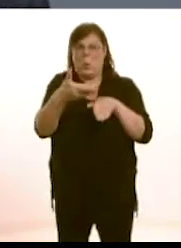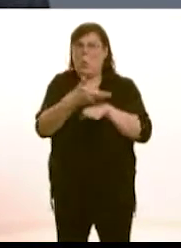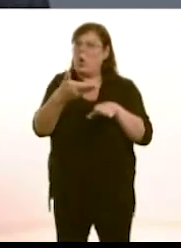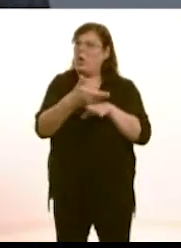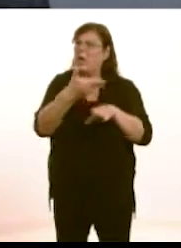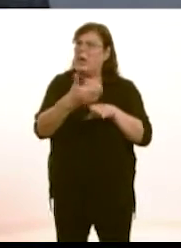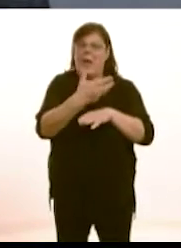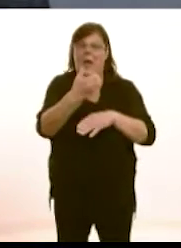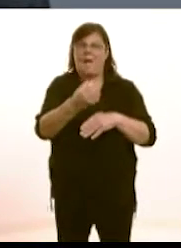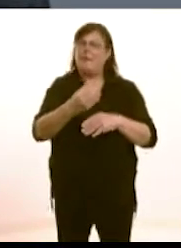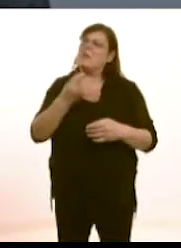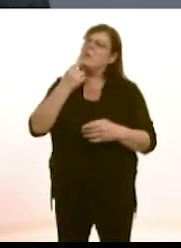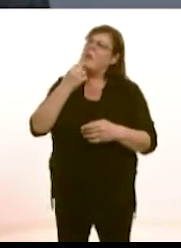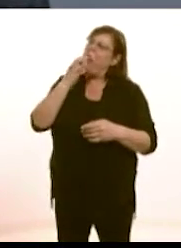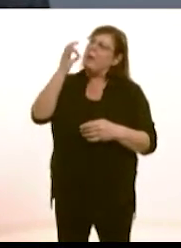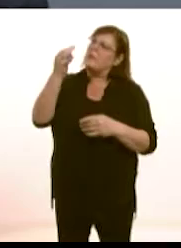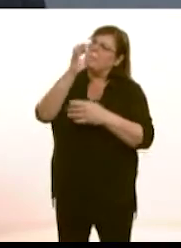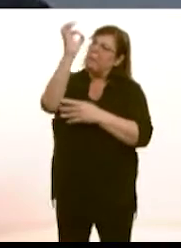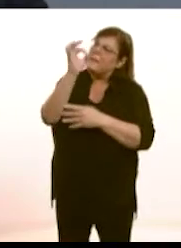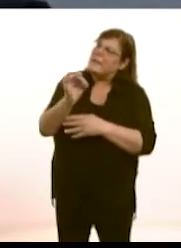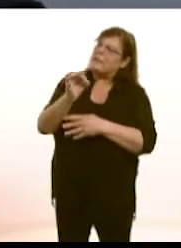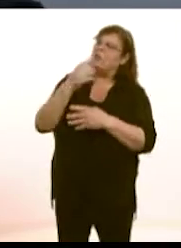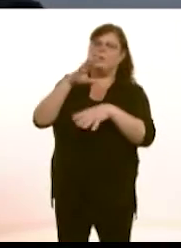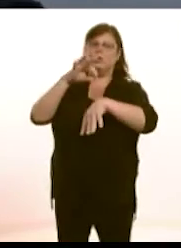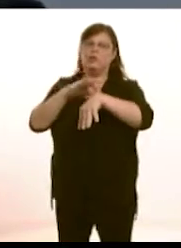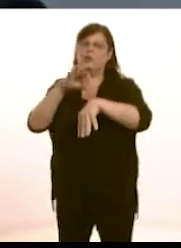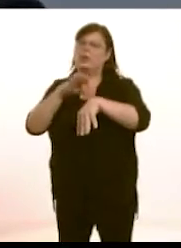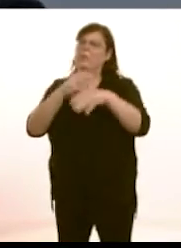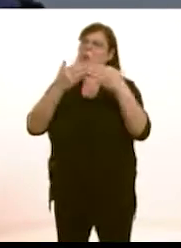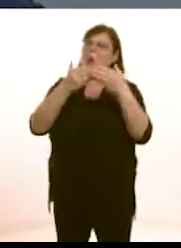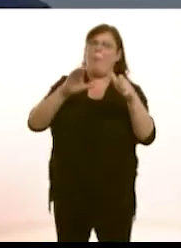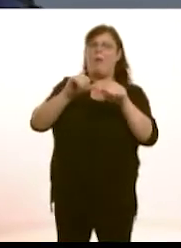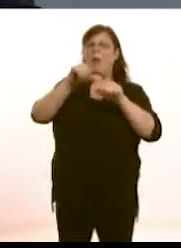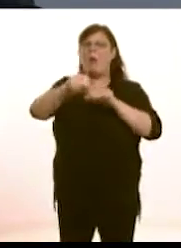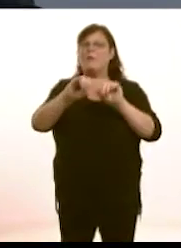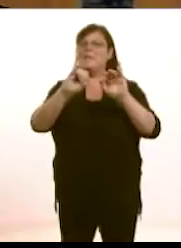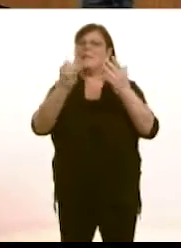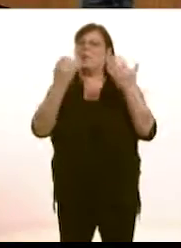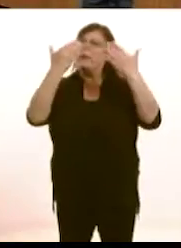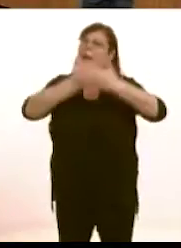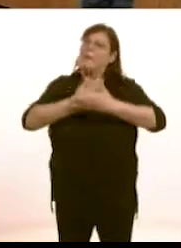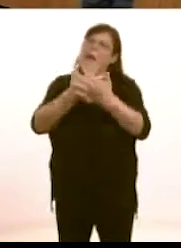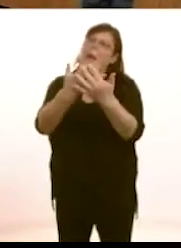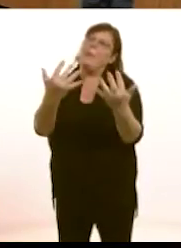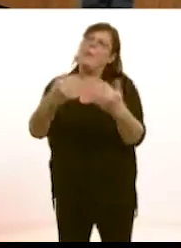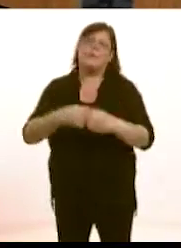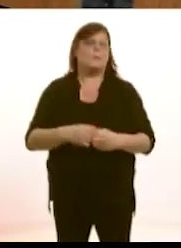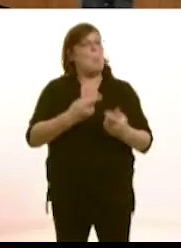Can you tell us what percentage of GP surgeries across Wales currently offer appointments after 6 p.m.? Carwyn Jones: The majority offer appointments